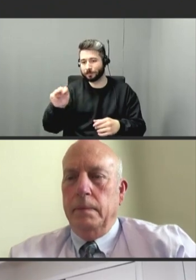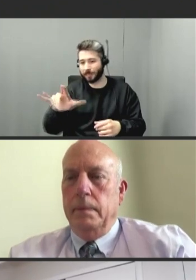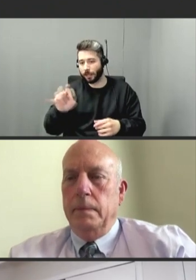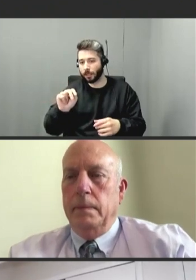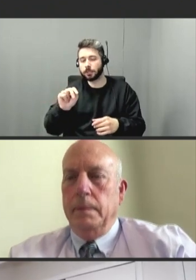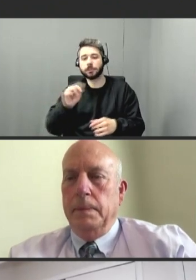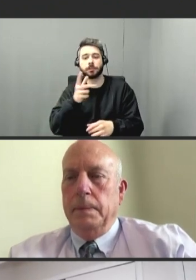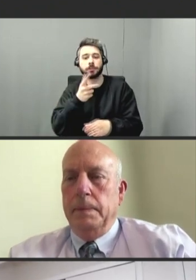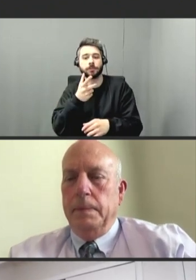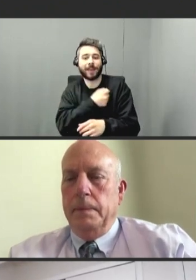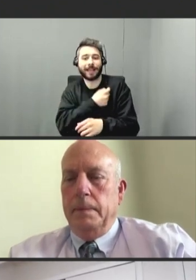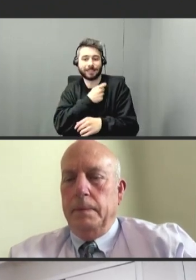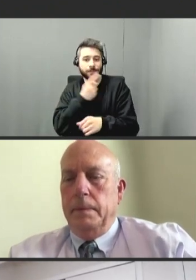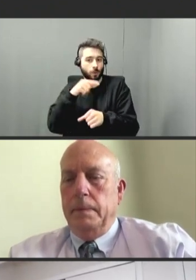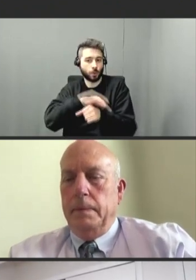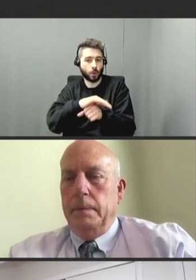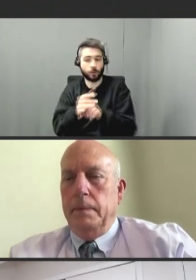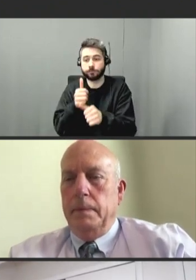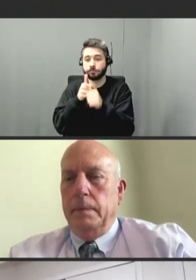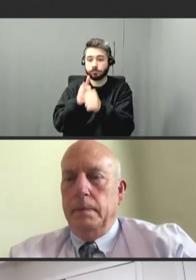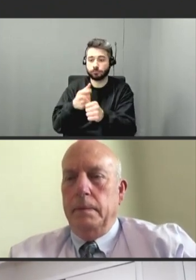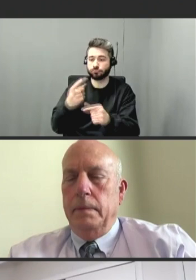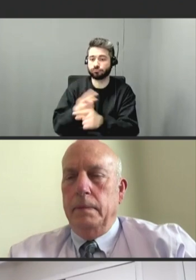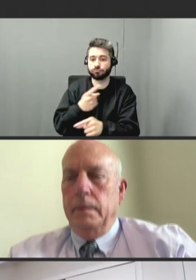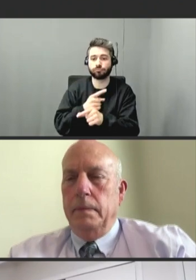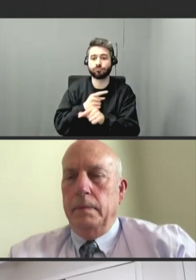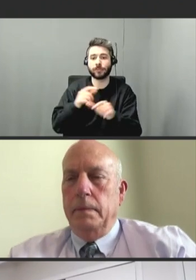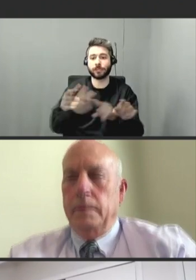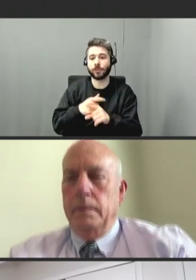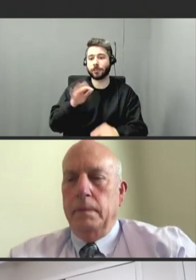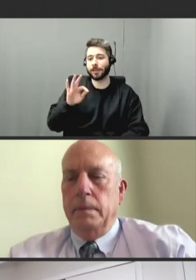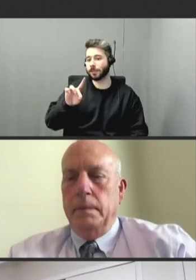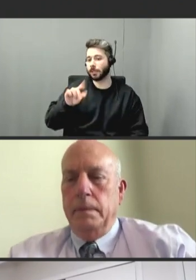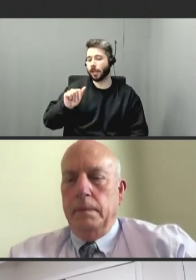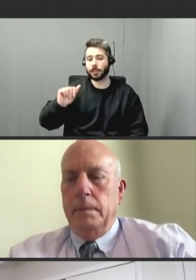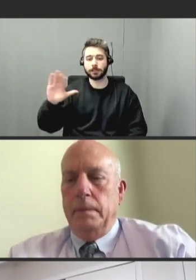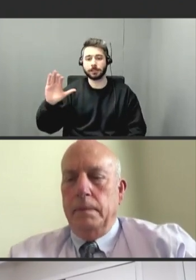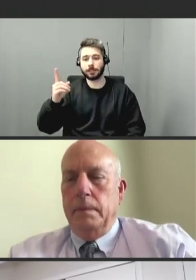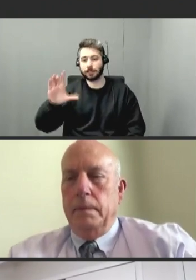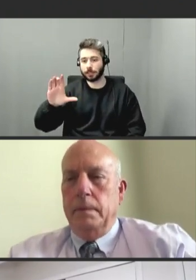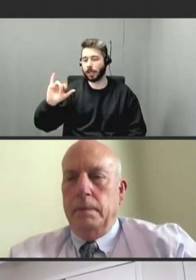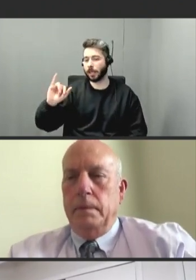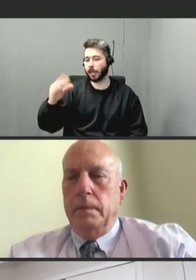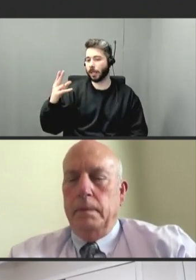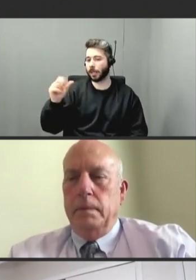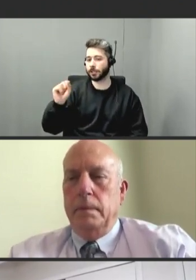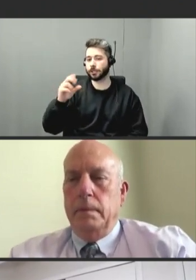Following the regulatory action by the FDA and the CDC, the IHS rapidly communicated